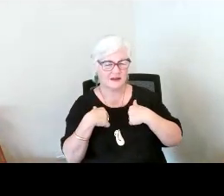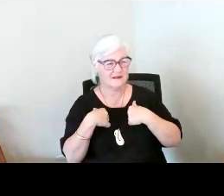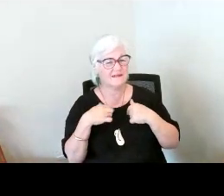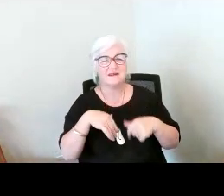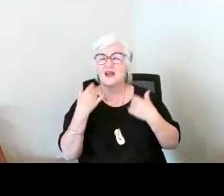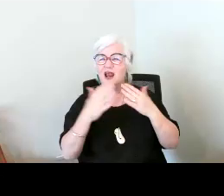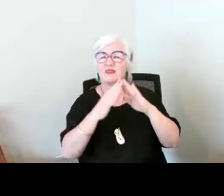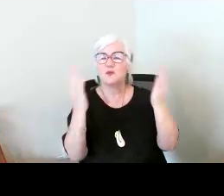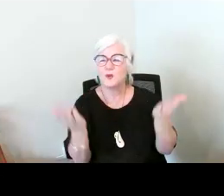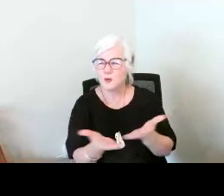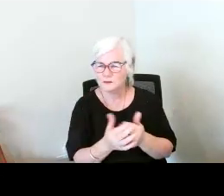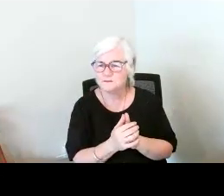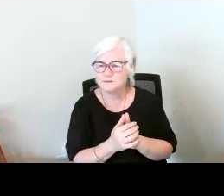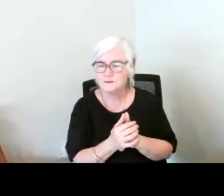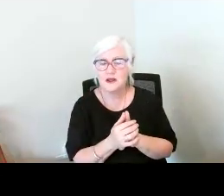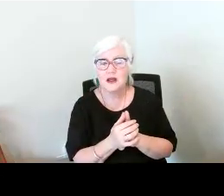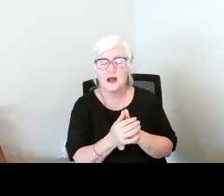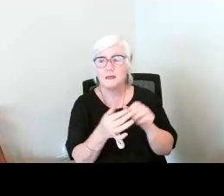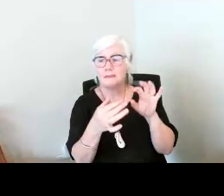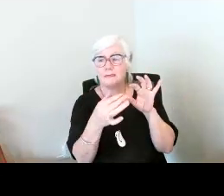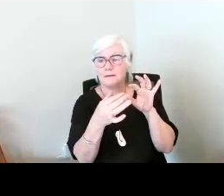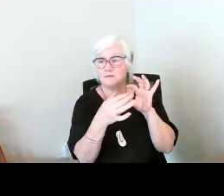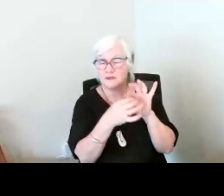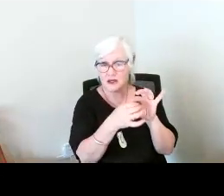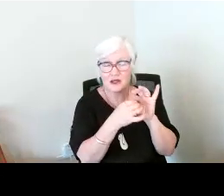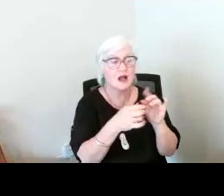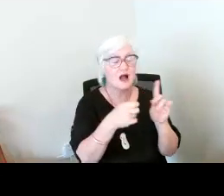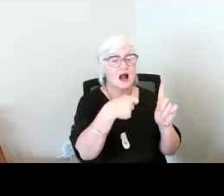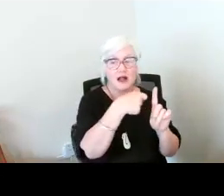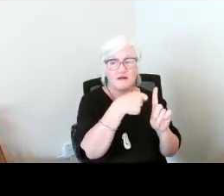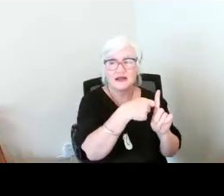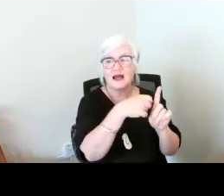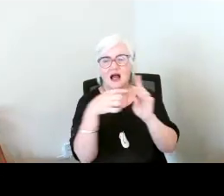The connection between Kaiāwhina and Kaiarahi makes a big difference to our